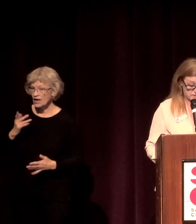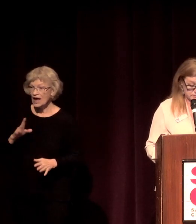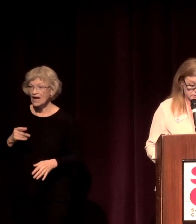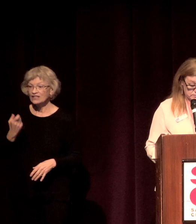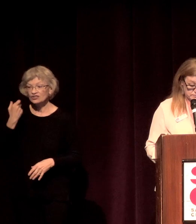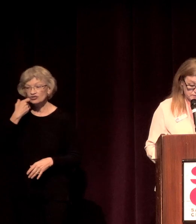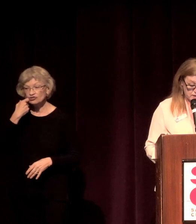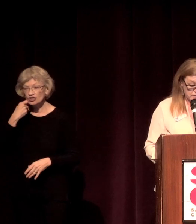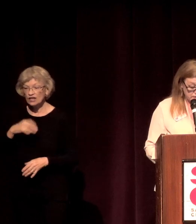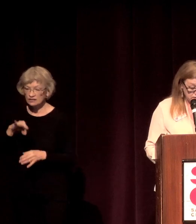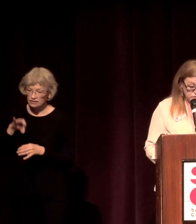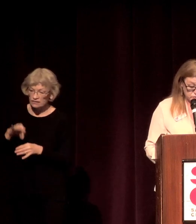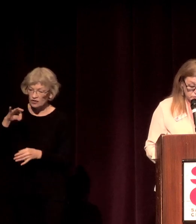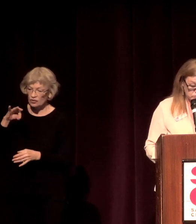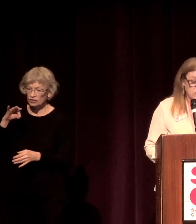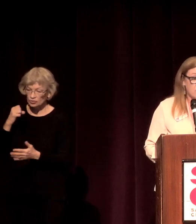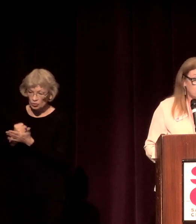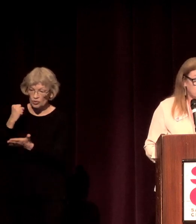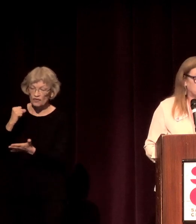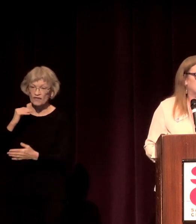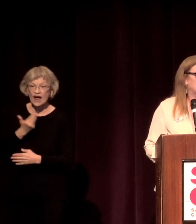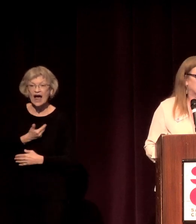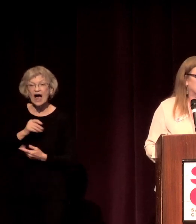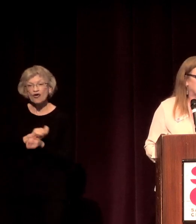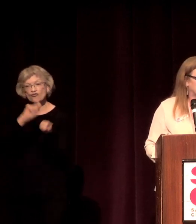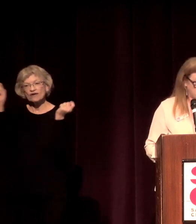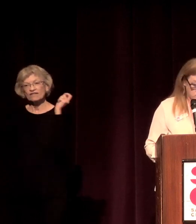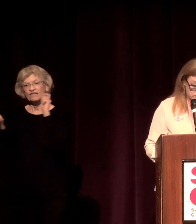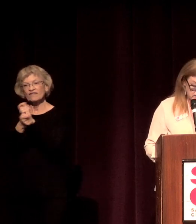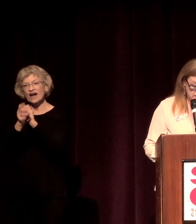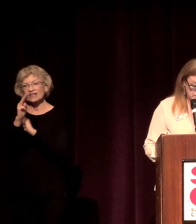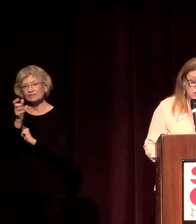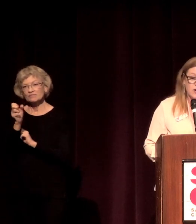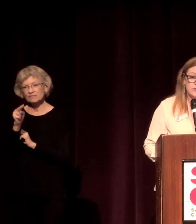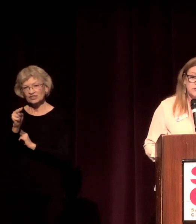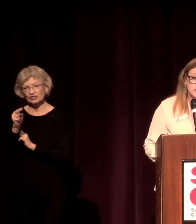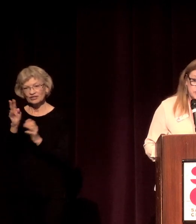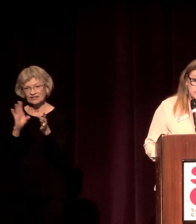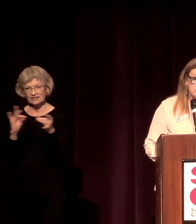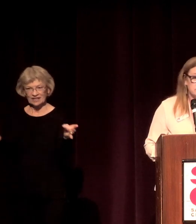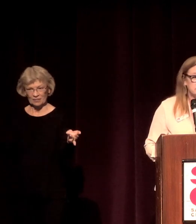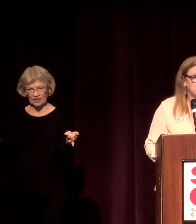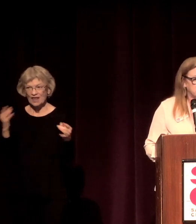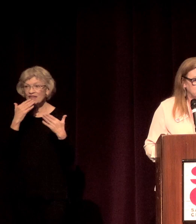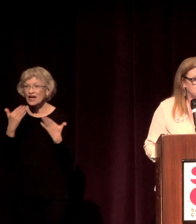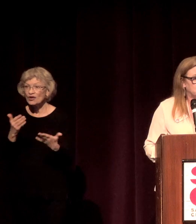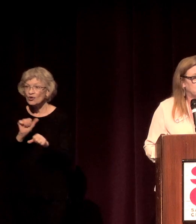an e-mail the Board of Trustees has approved our newly revised mission statement. Thank you to all of you who worked